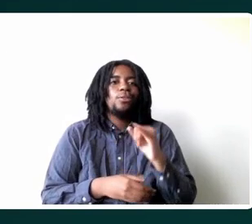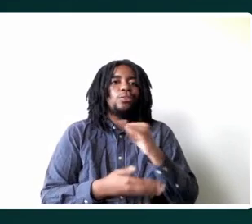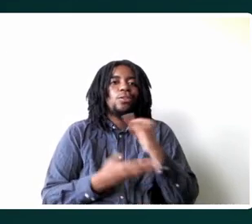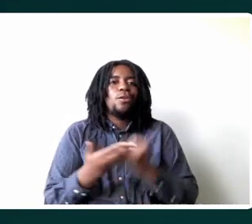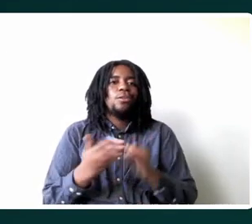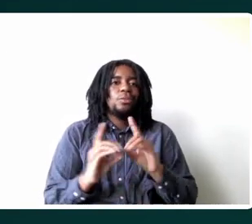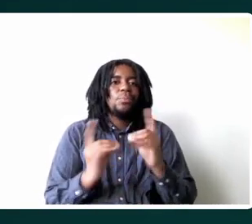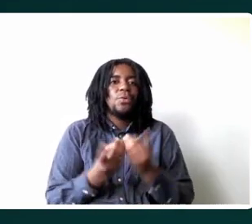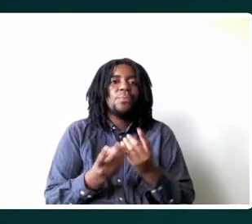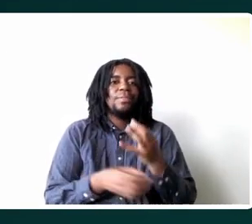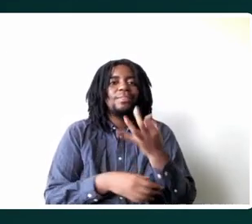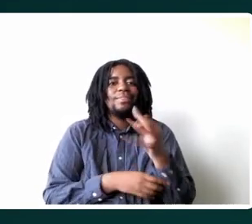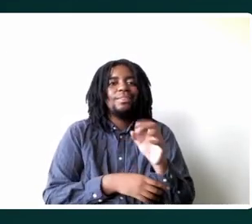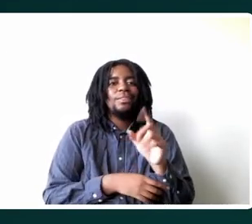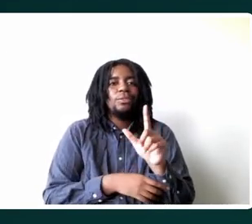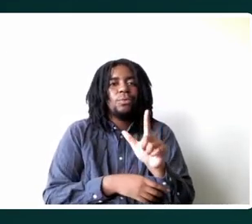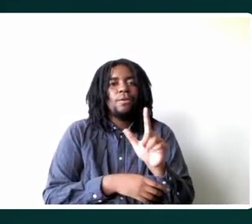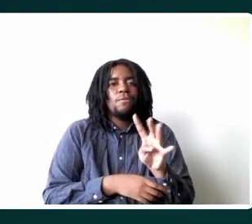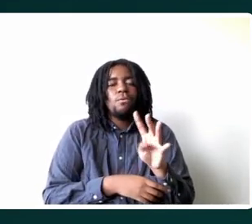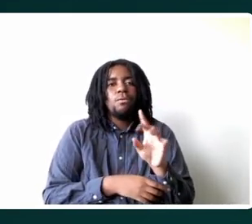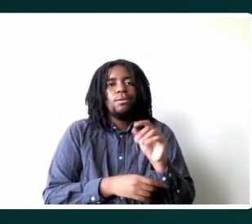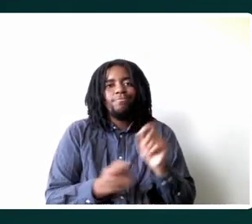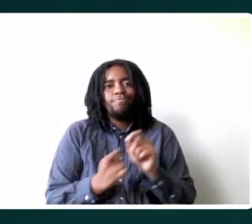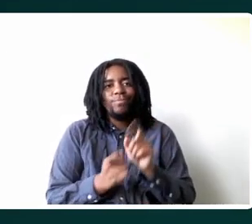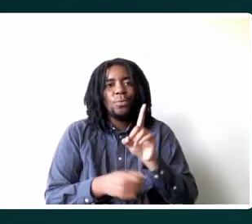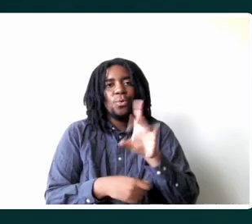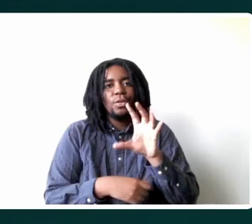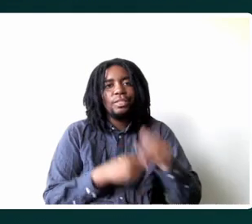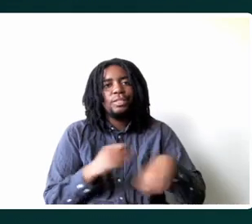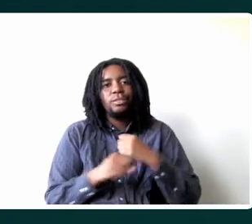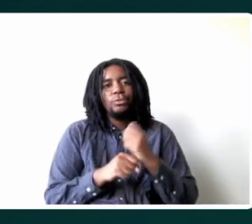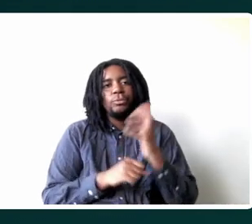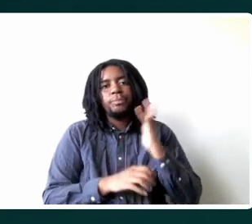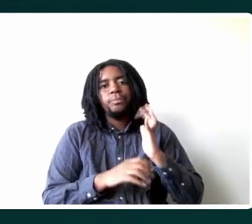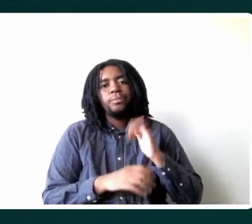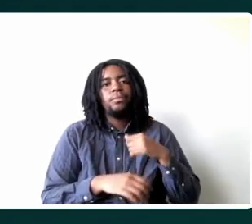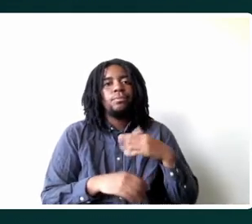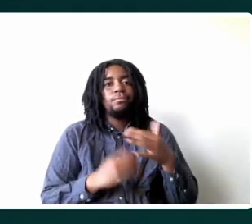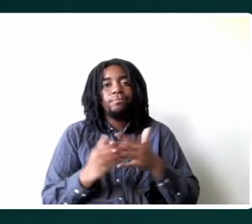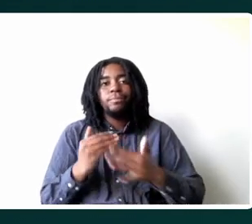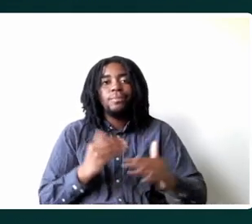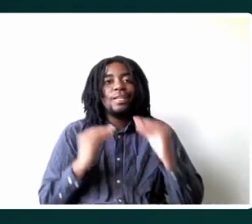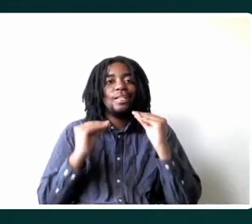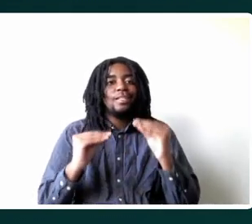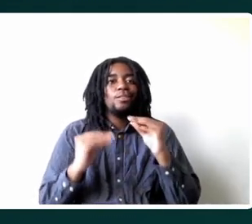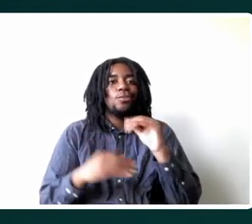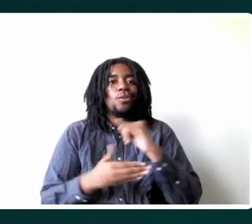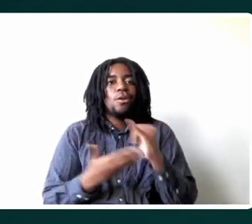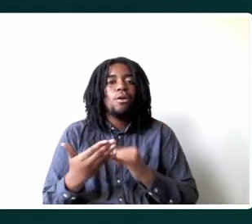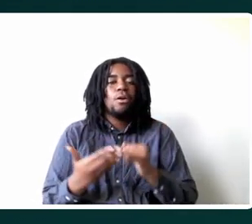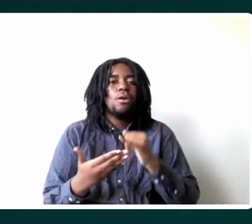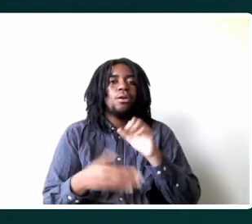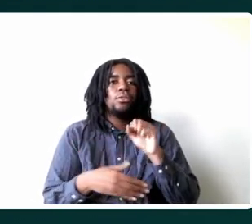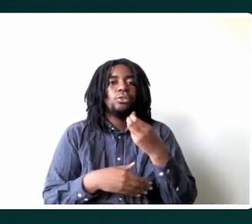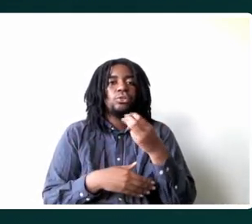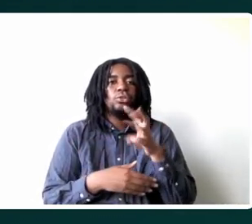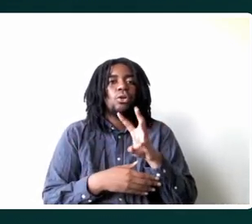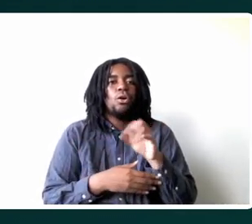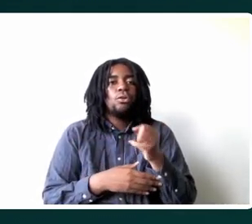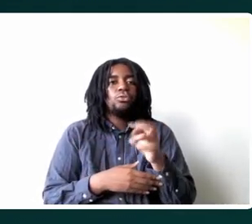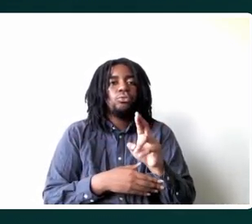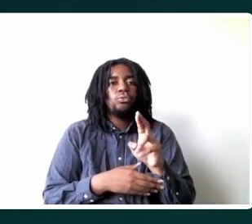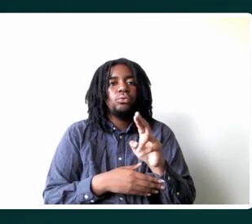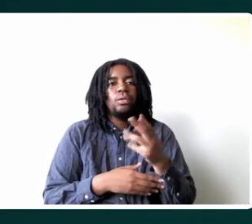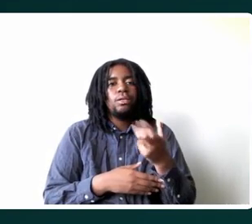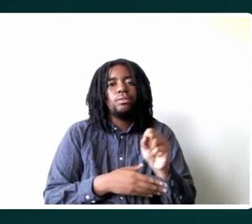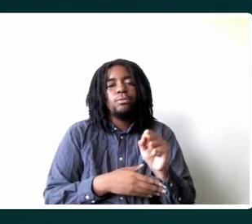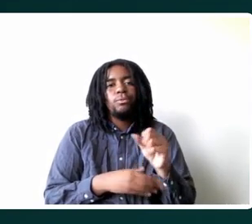She went on to teach art at Shaw Junior High School in Washington for 35 years and really